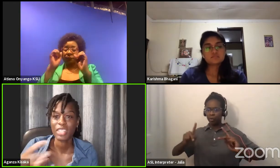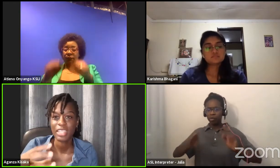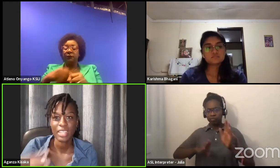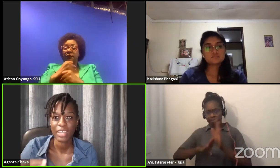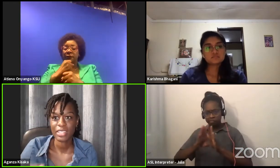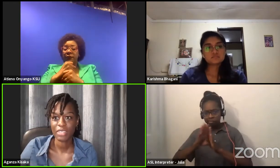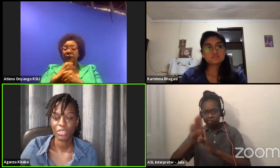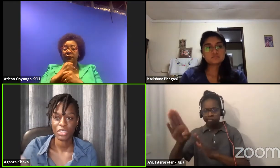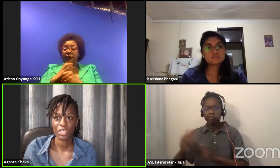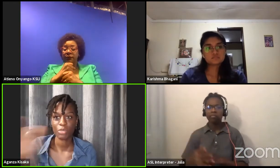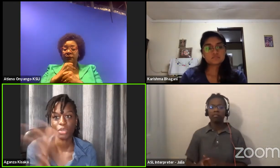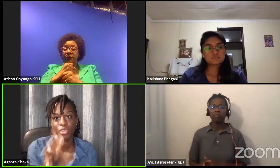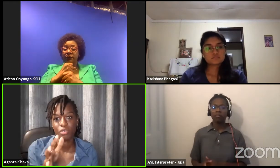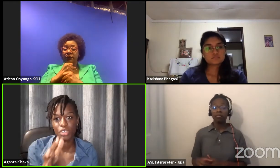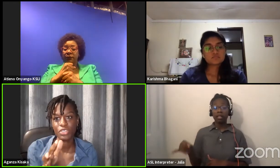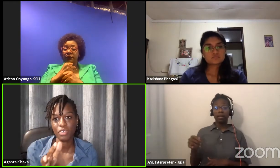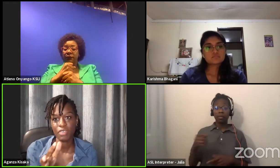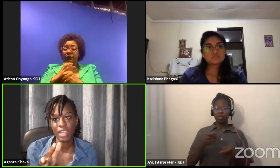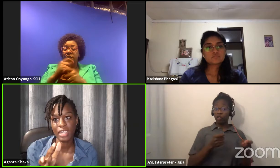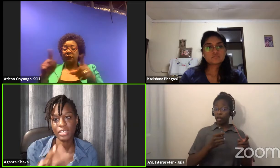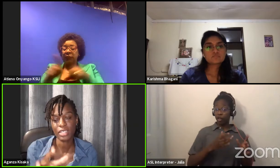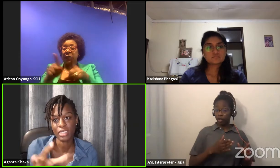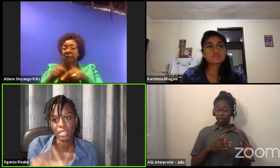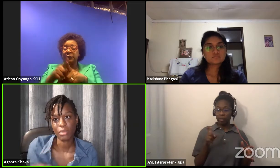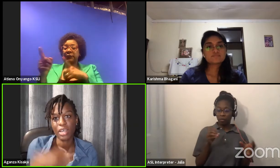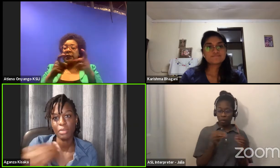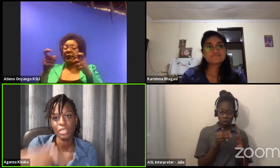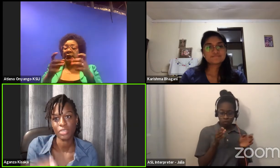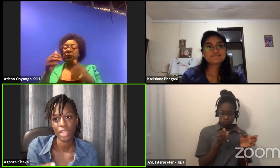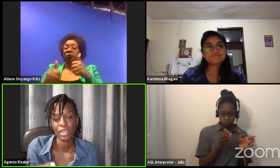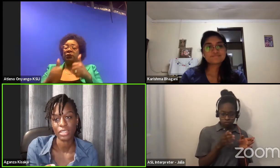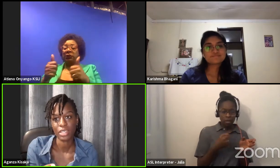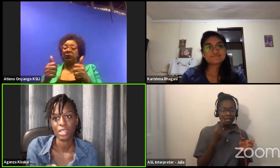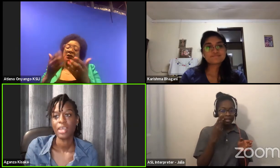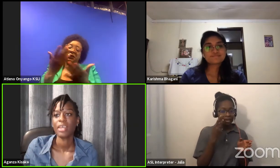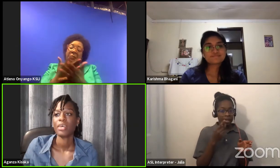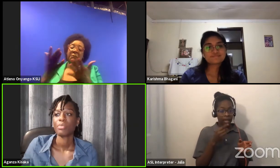And just like directing, which is a smaller version of that, being someone who would come into character,